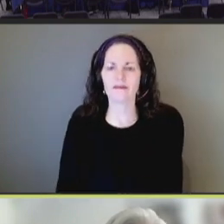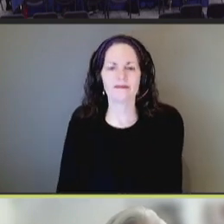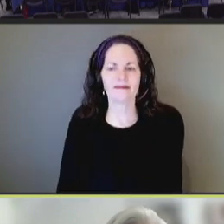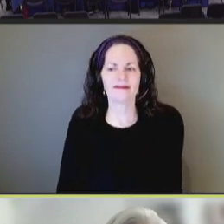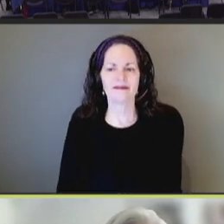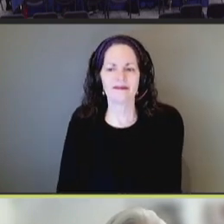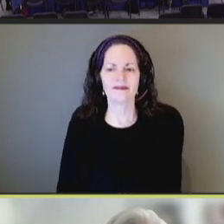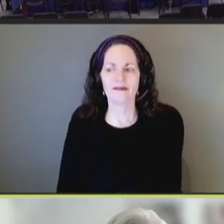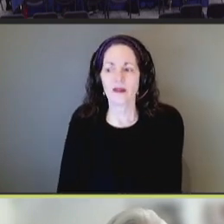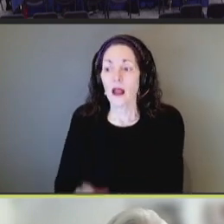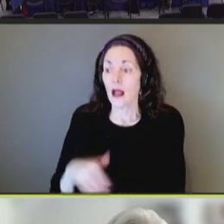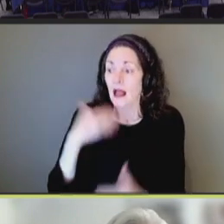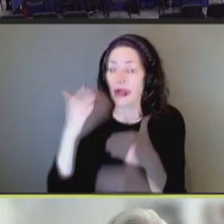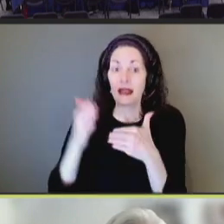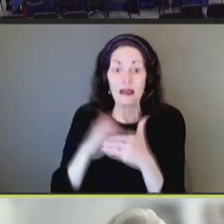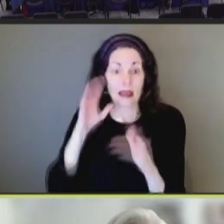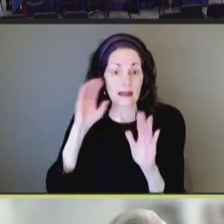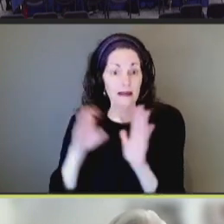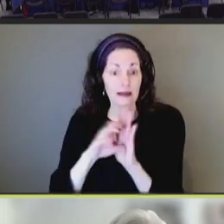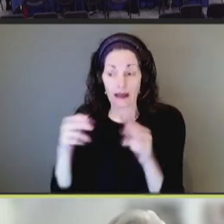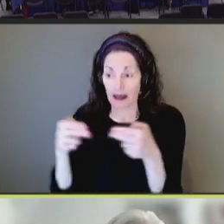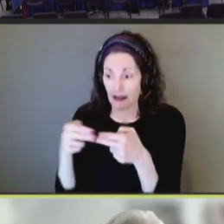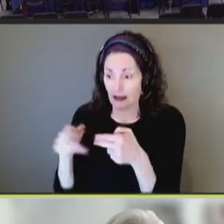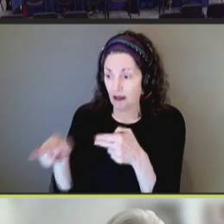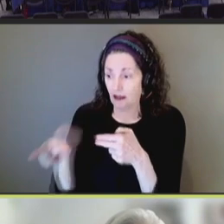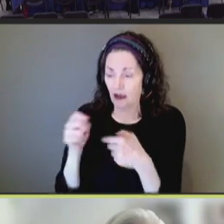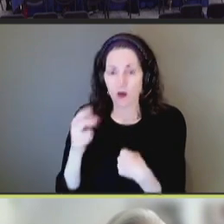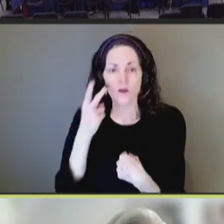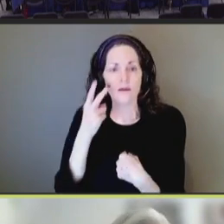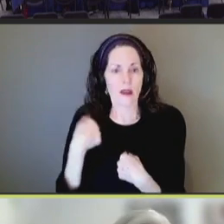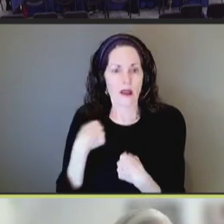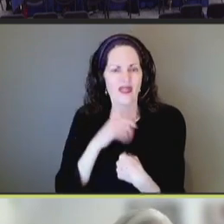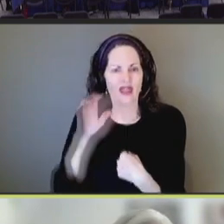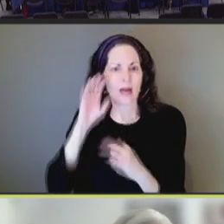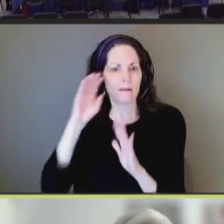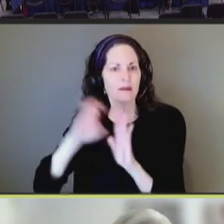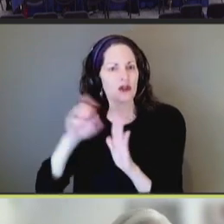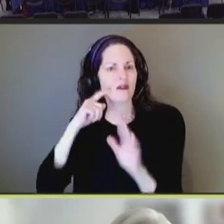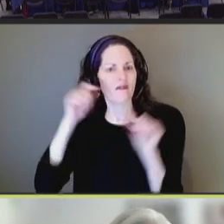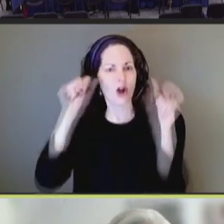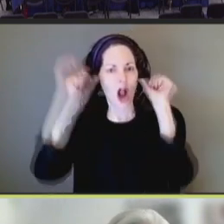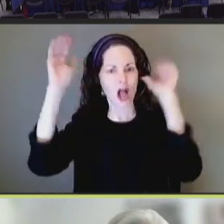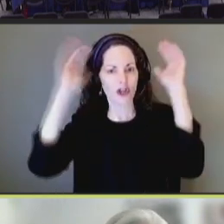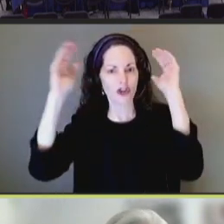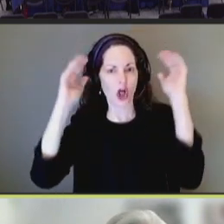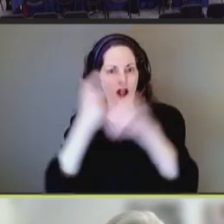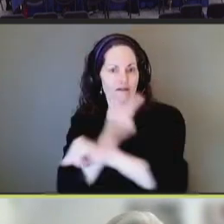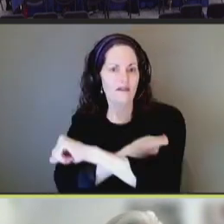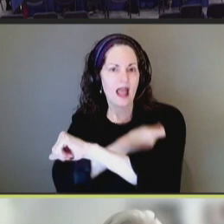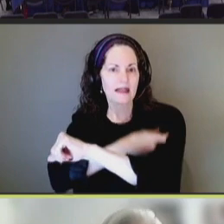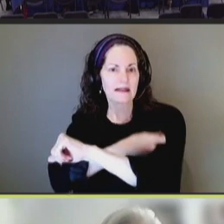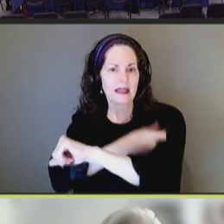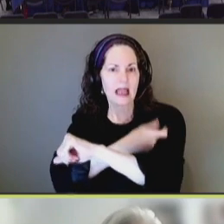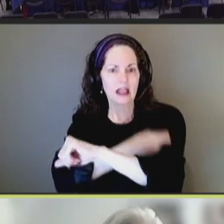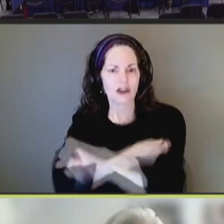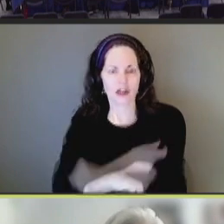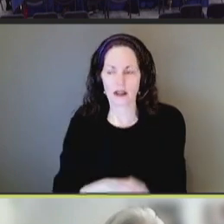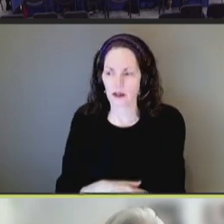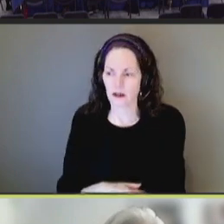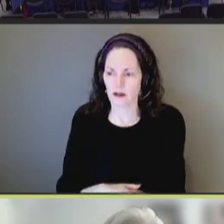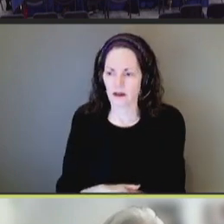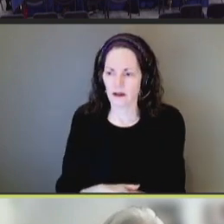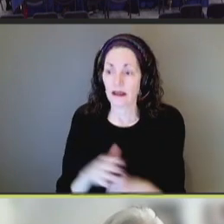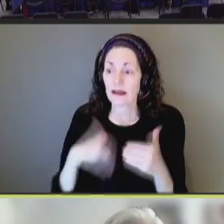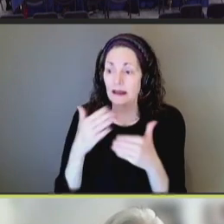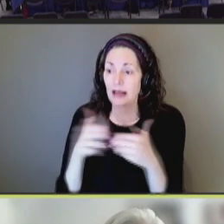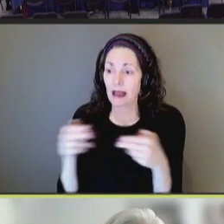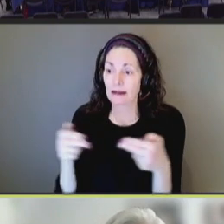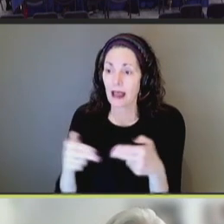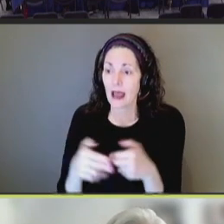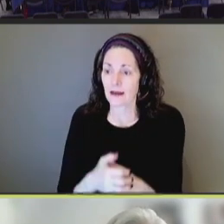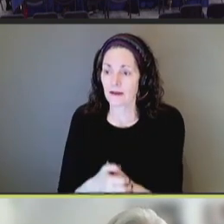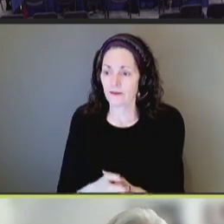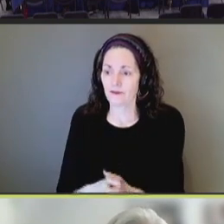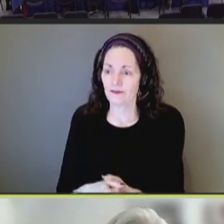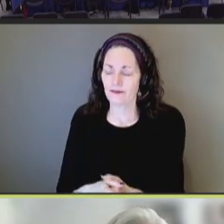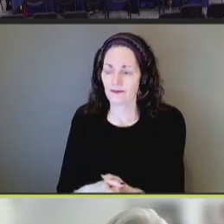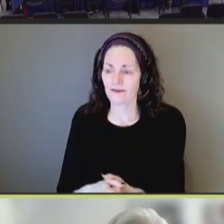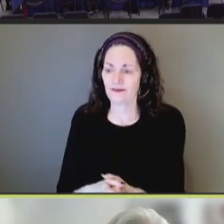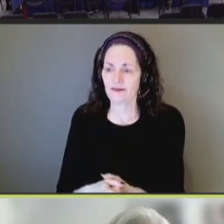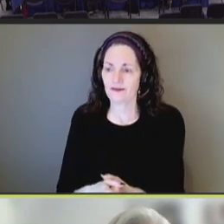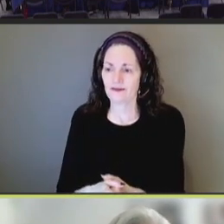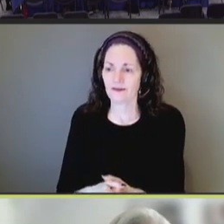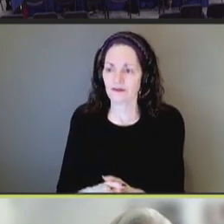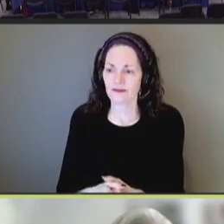And this just shows the slide -- the graph that we have for adult vaccination coverage. Next slide.